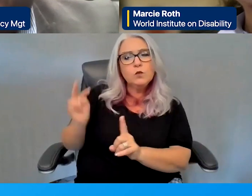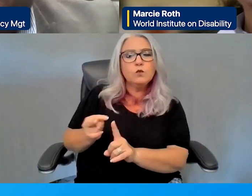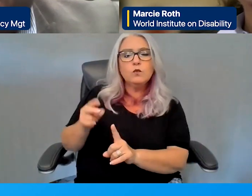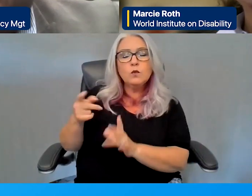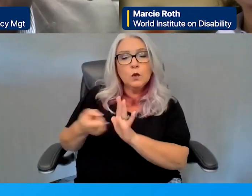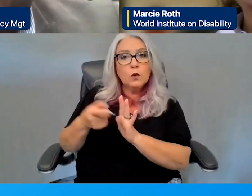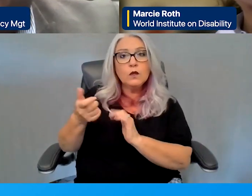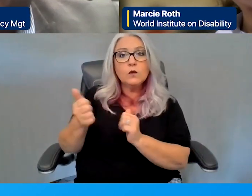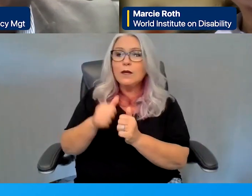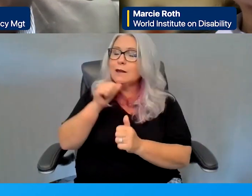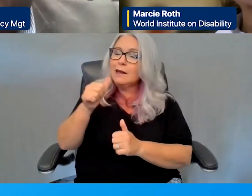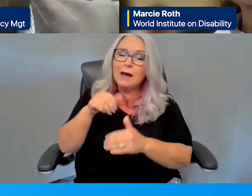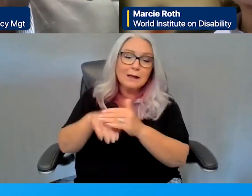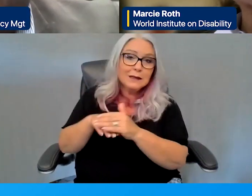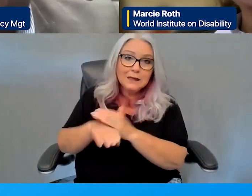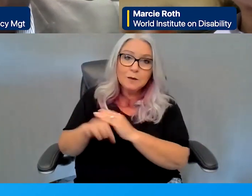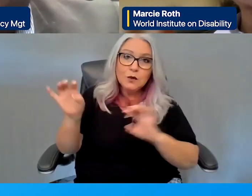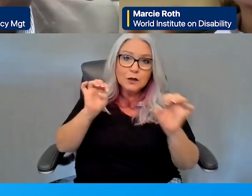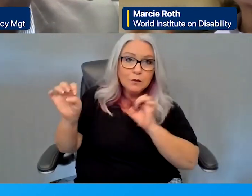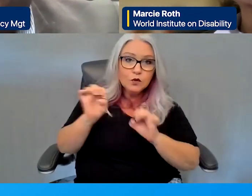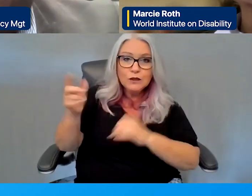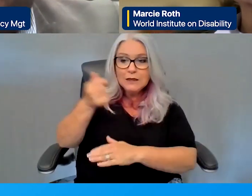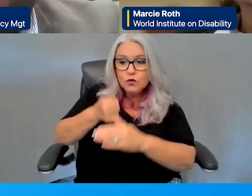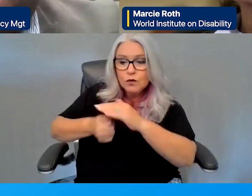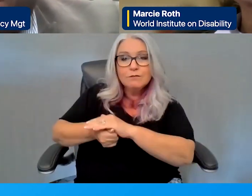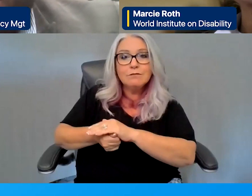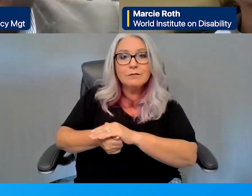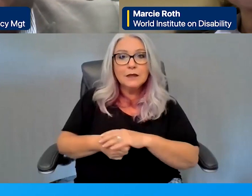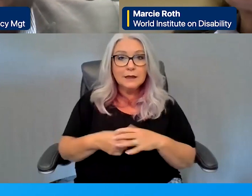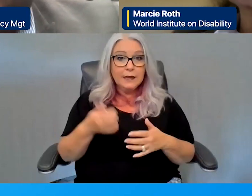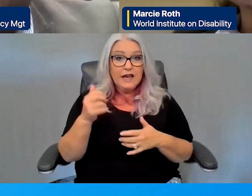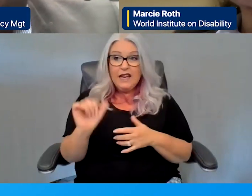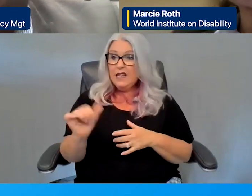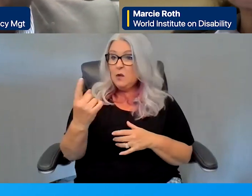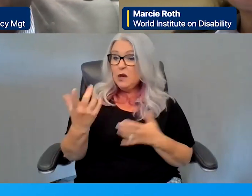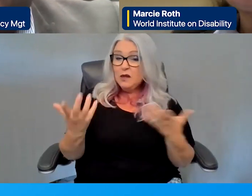emergency shelters? And are there any places doing it right? That have learned lessons over